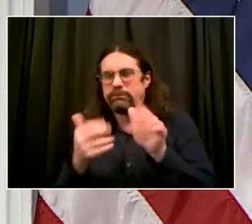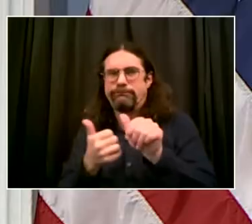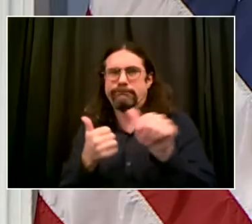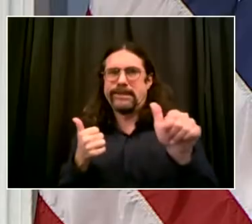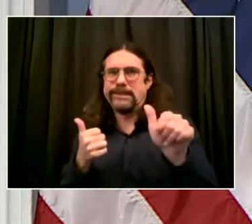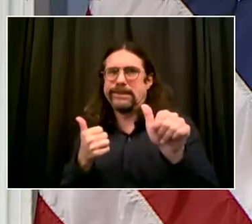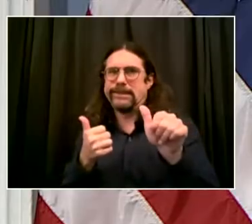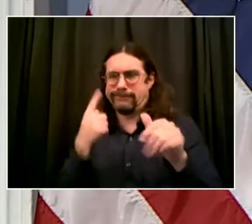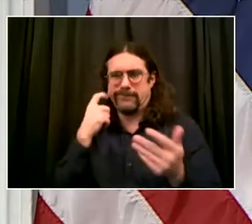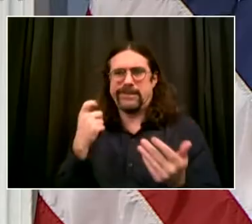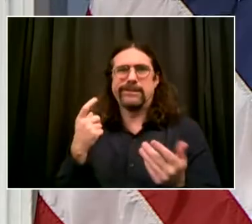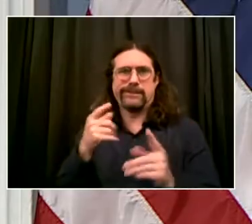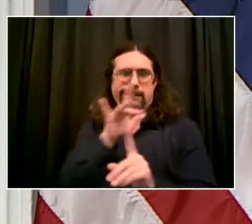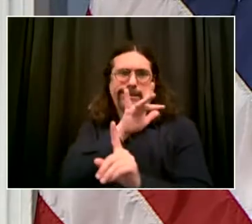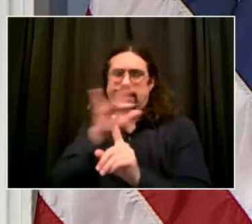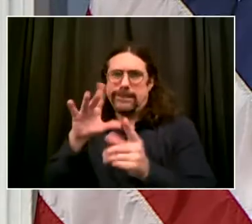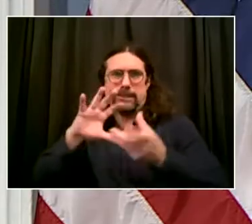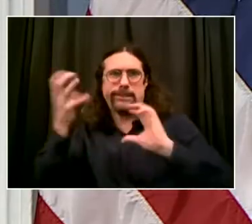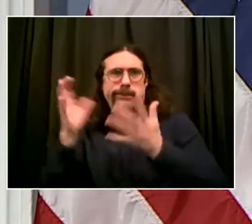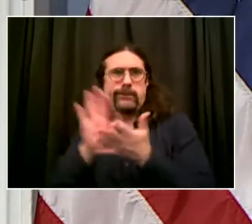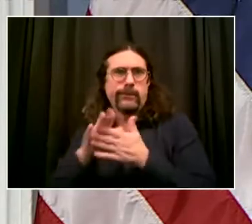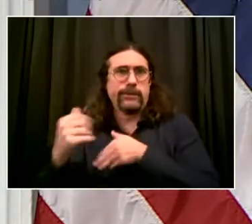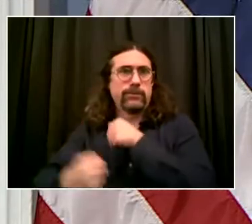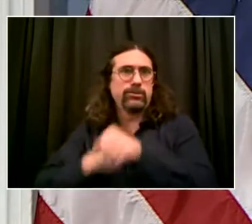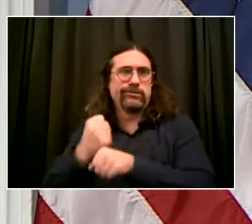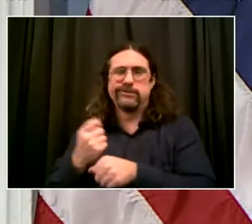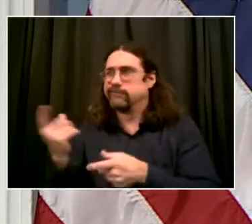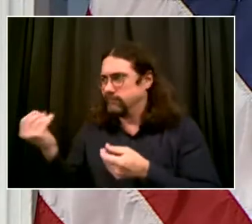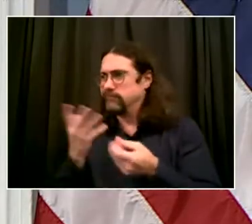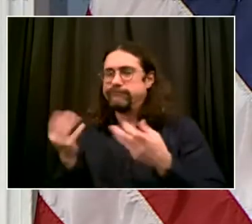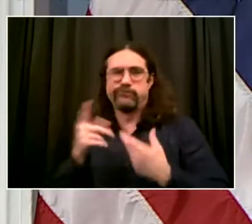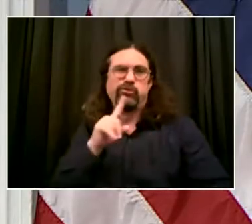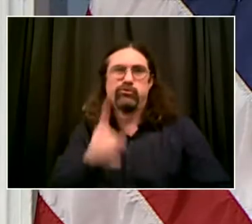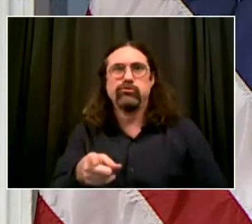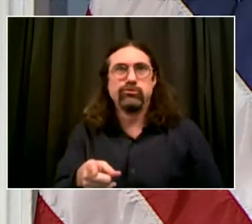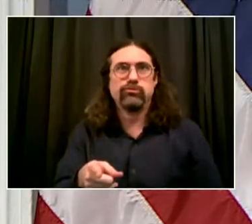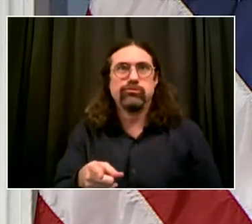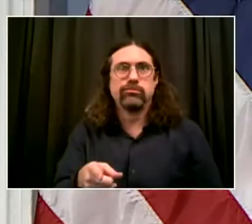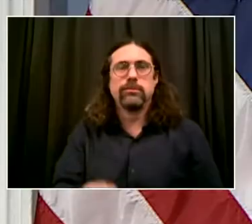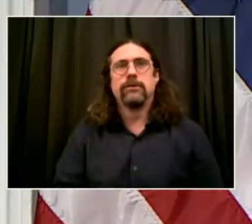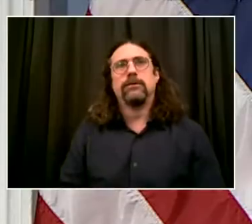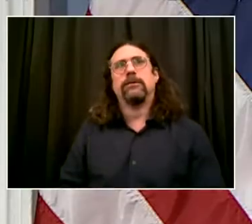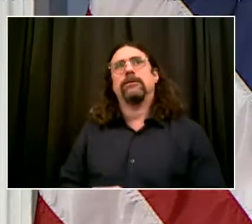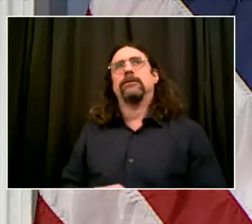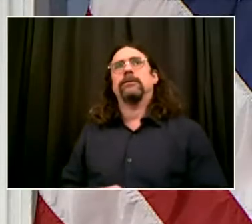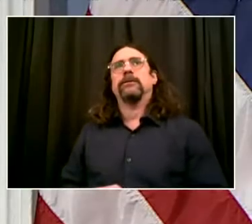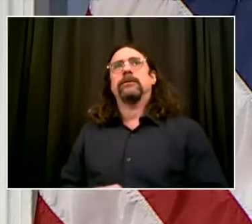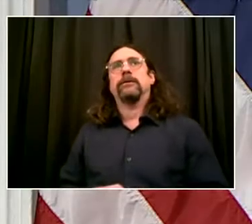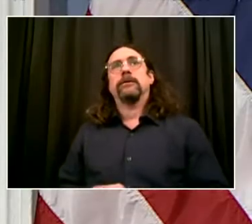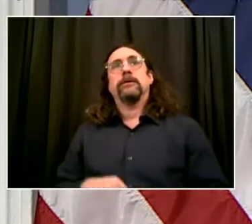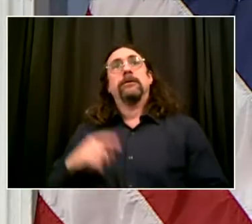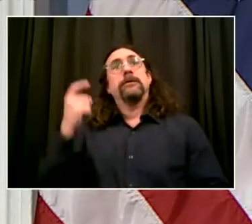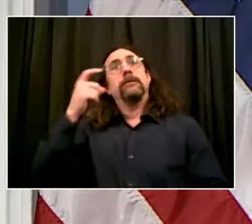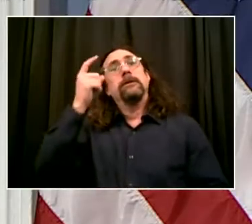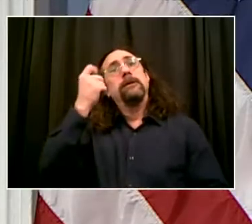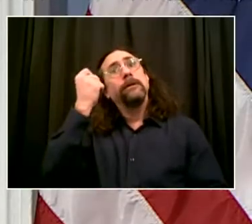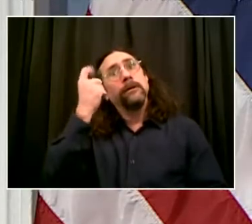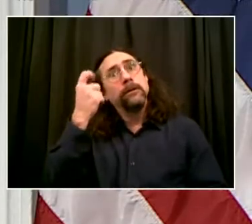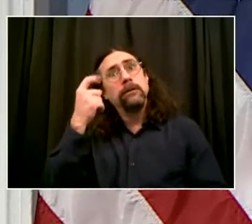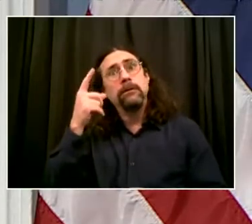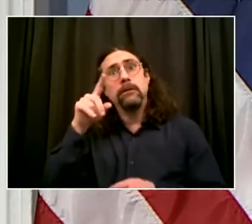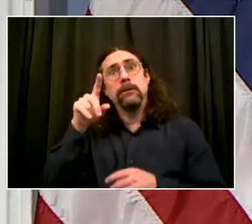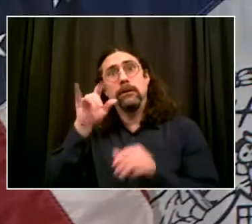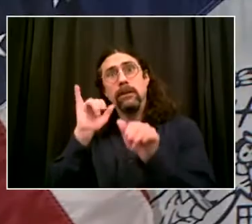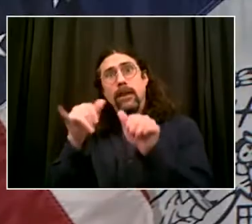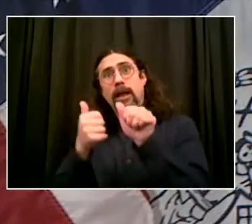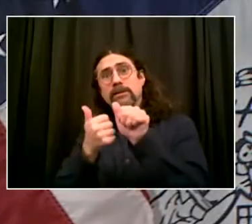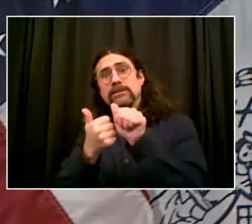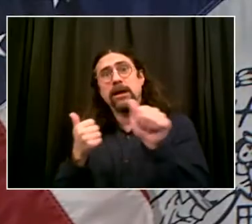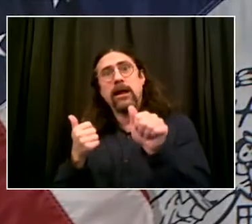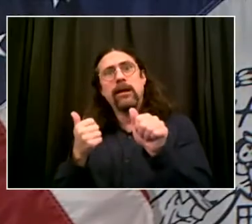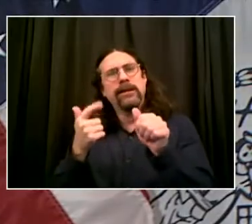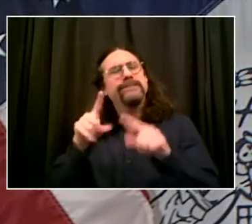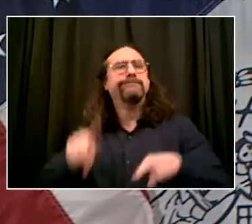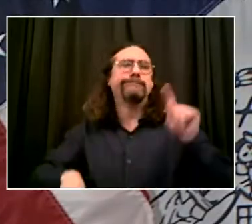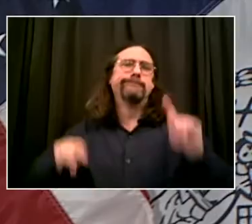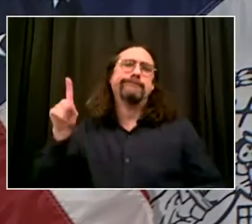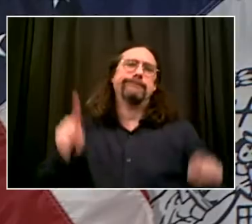WELL.